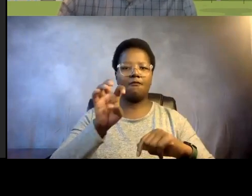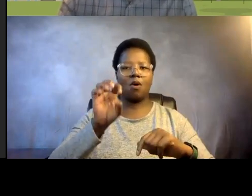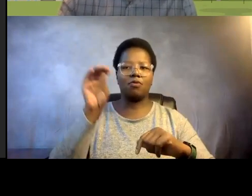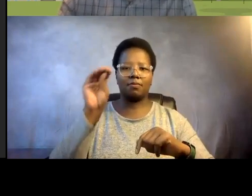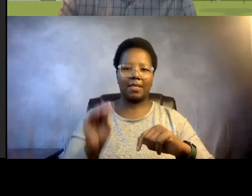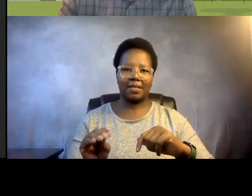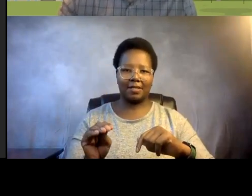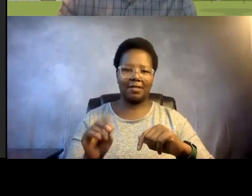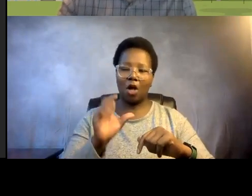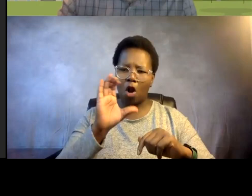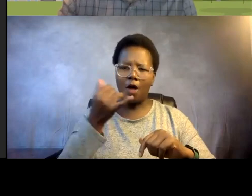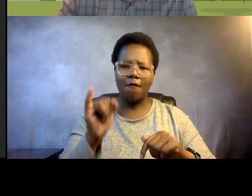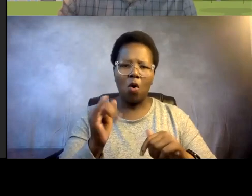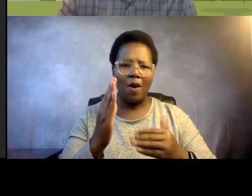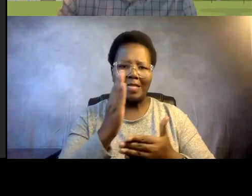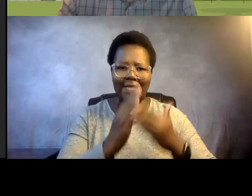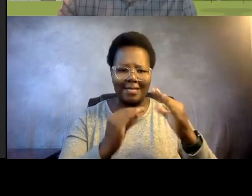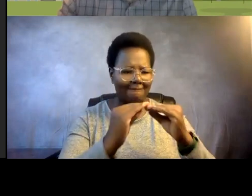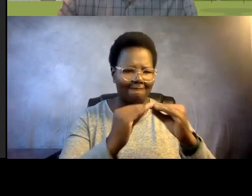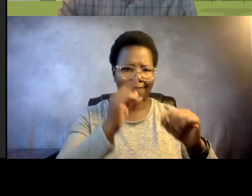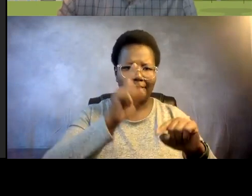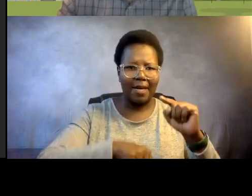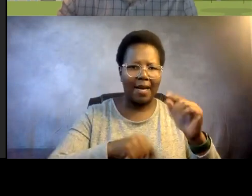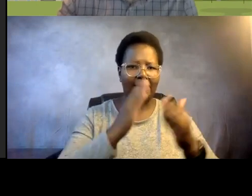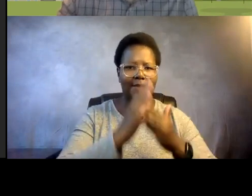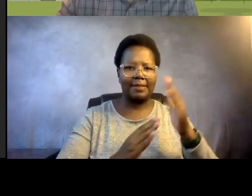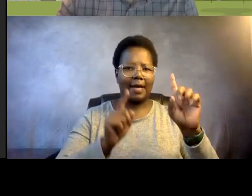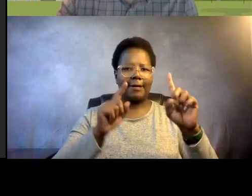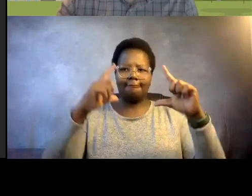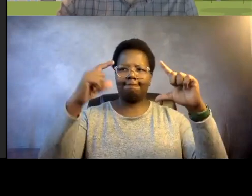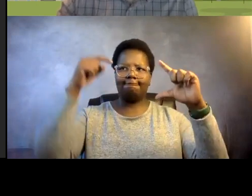looking for unnecessary horizontal scrolling. Be sure to test things like the mobile menu,